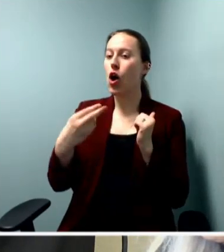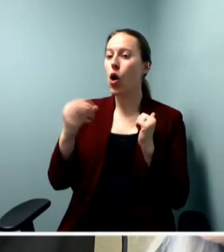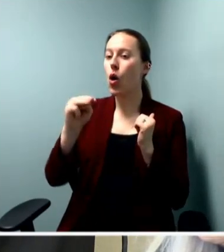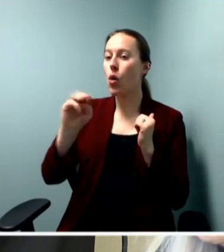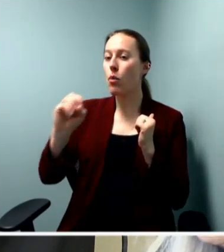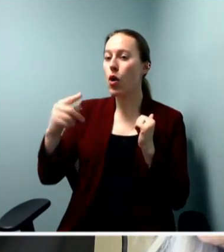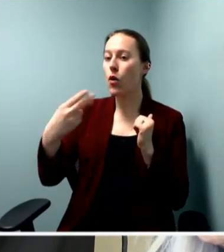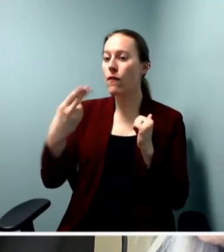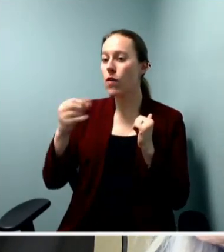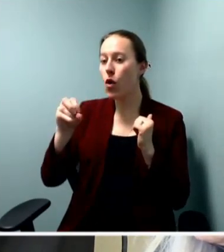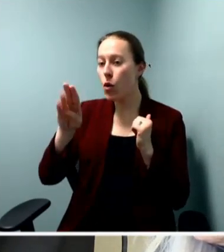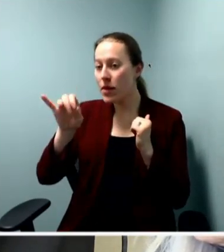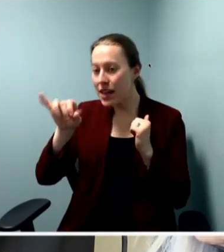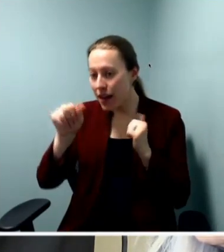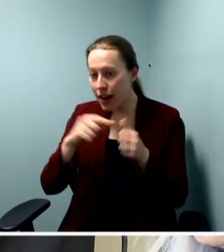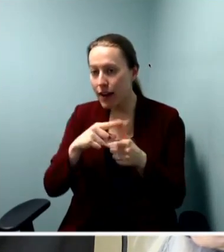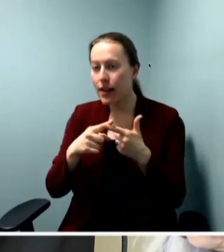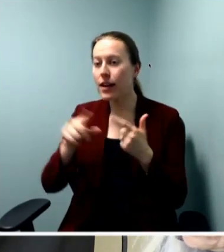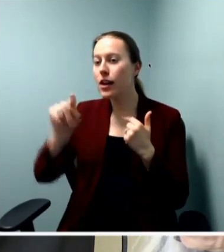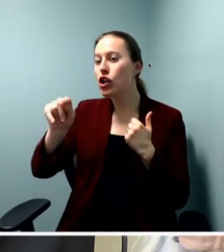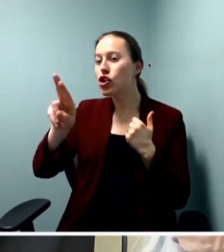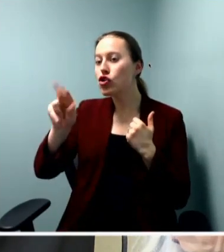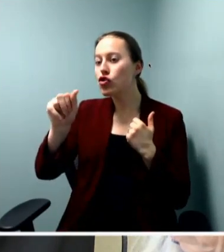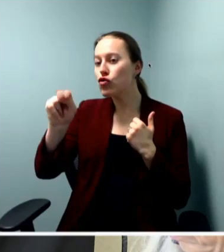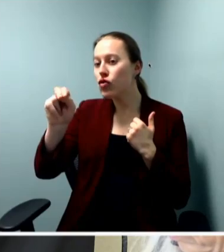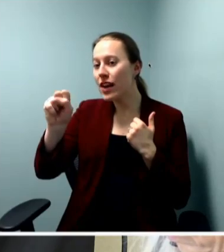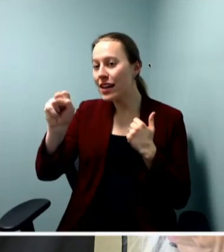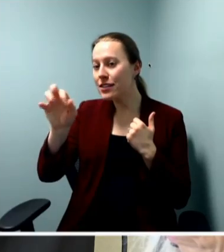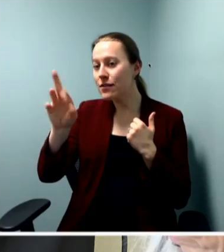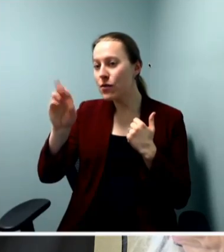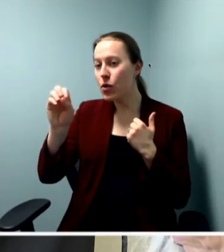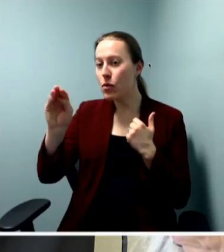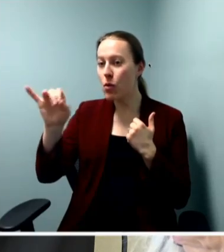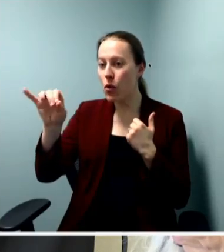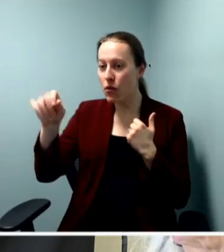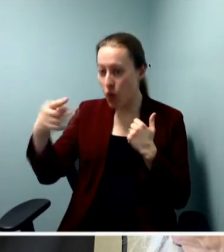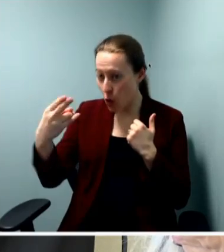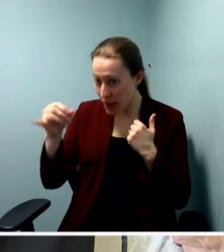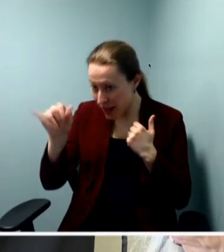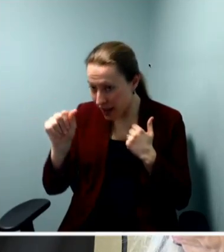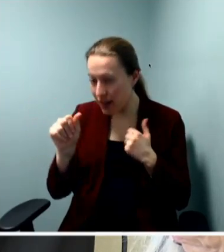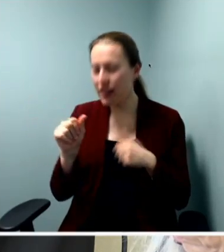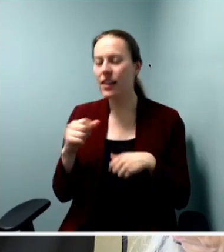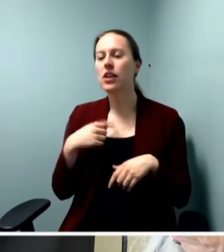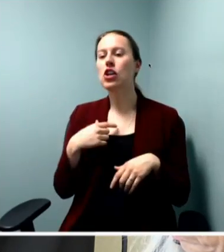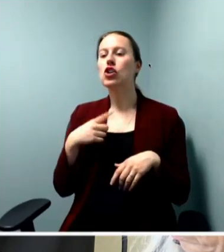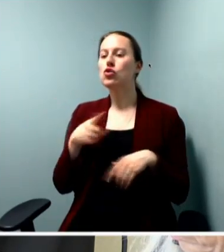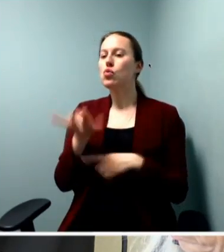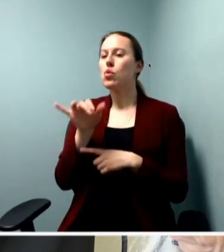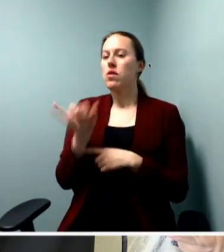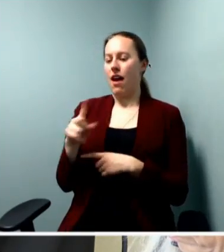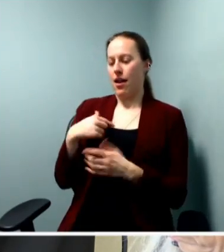So, those are some of the things that we've done to take the discussion, not just about people think, "Oh, that' so cute.